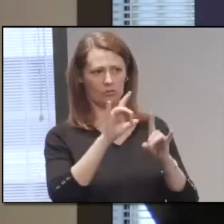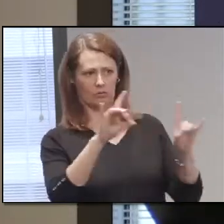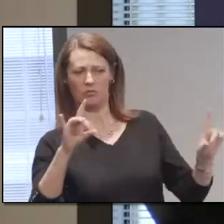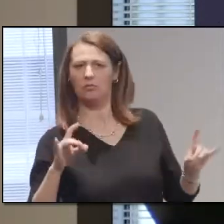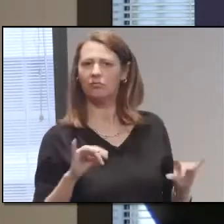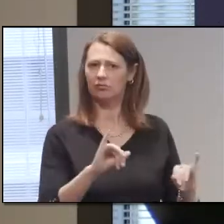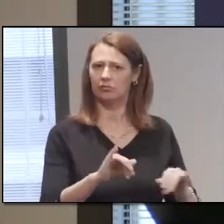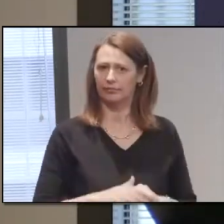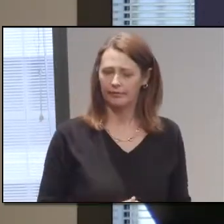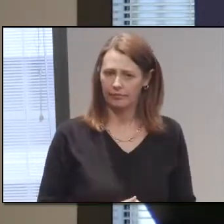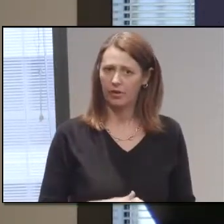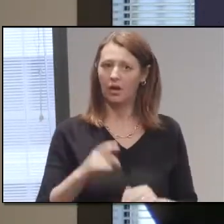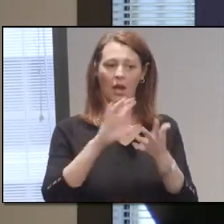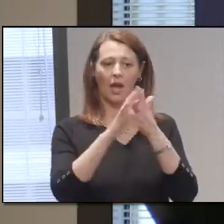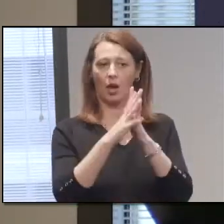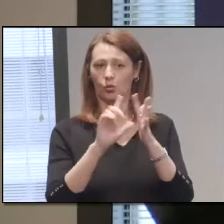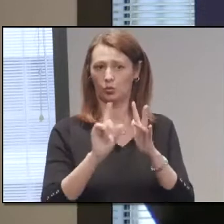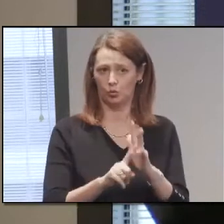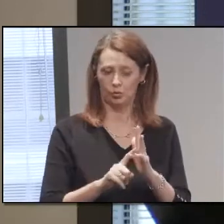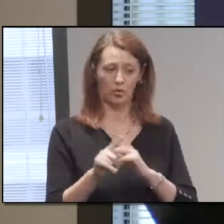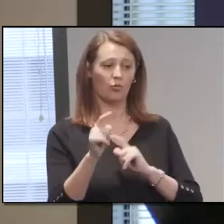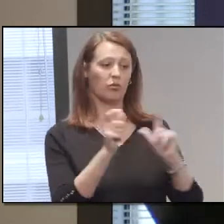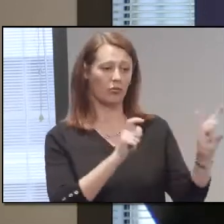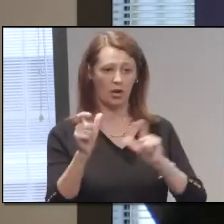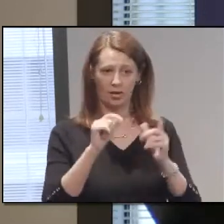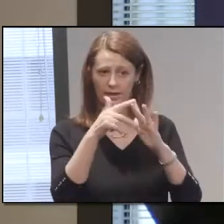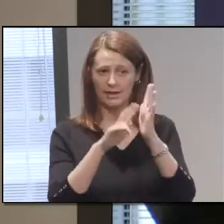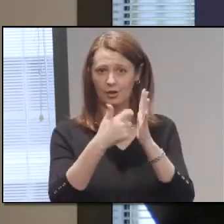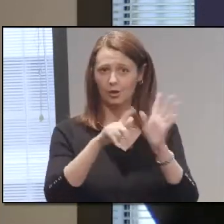and we do this by a number of means. We regulate industries, we work with particular sectors to